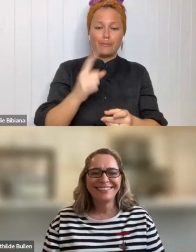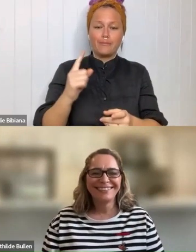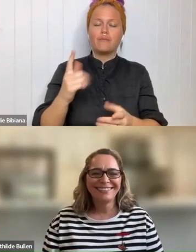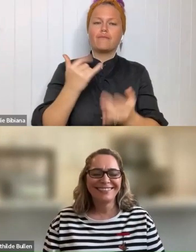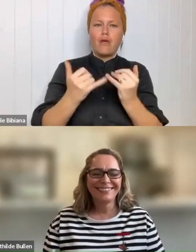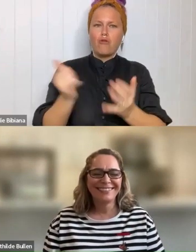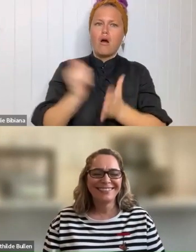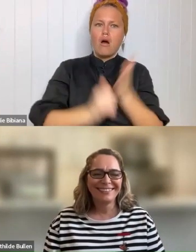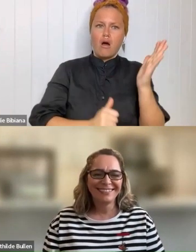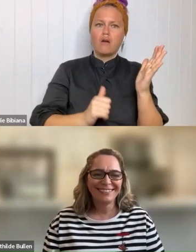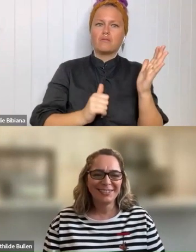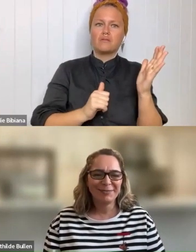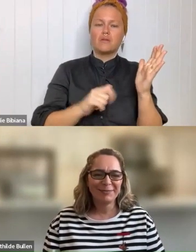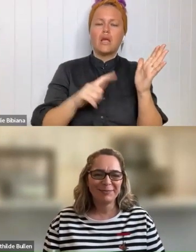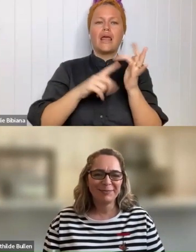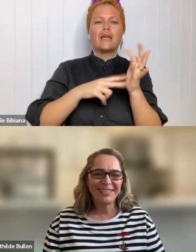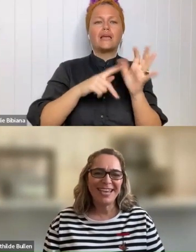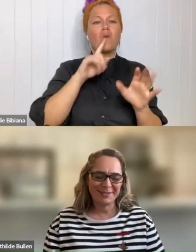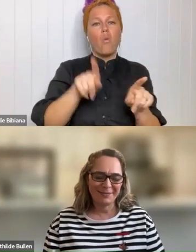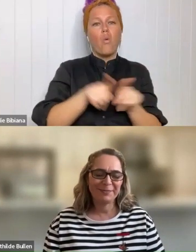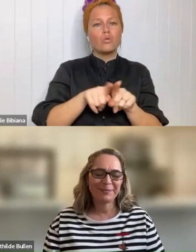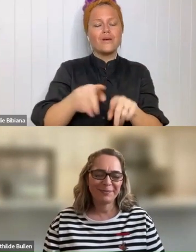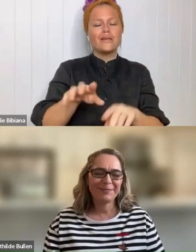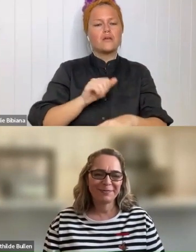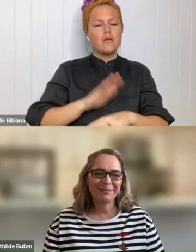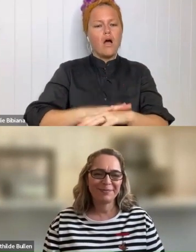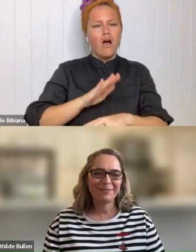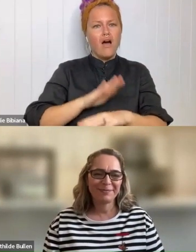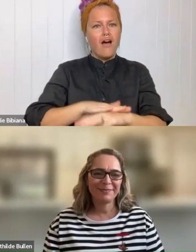also they they take time, and we're always being told that we